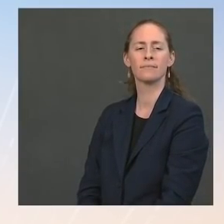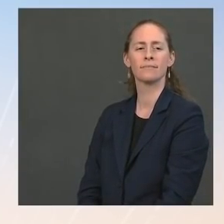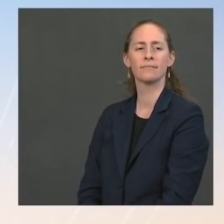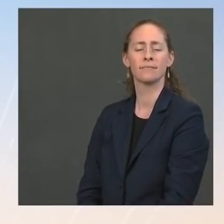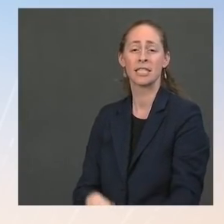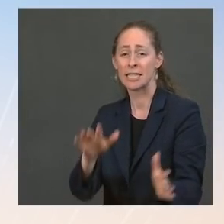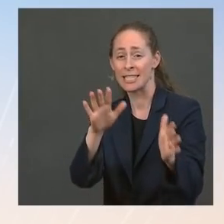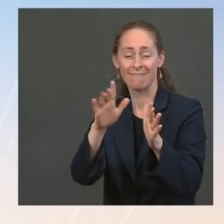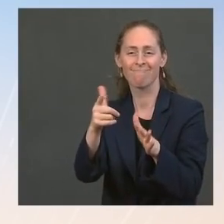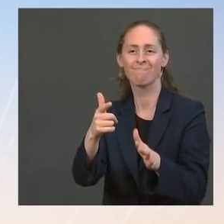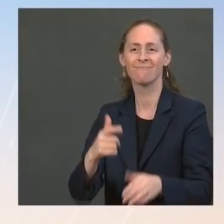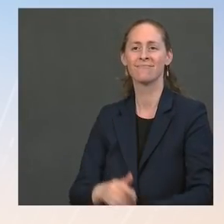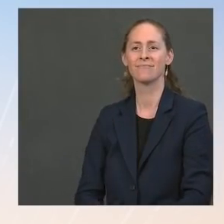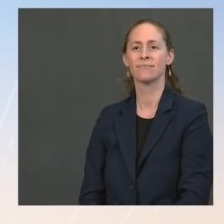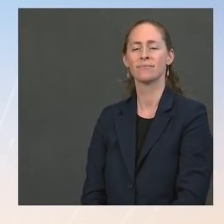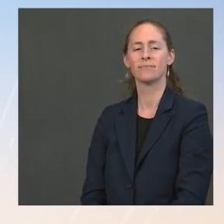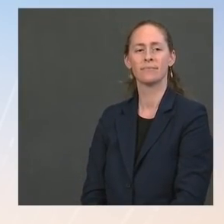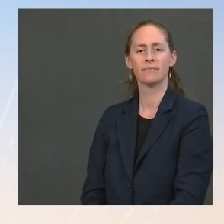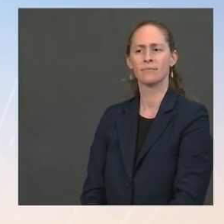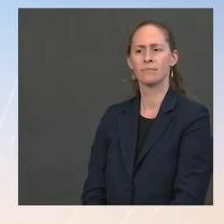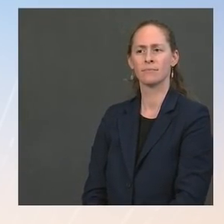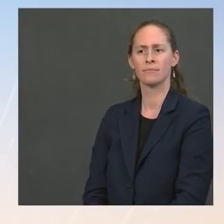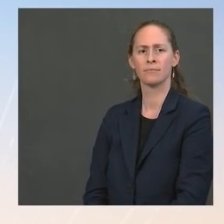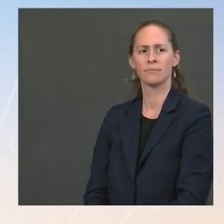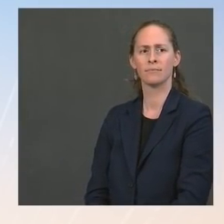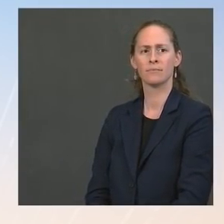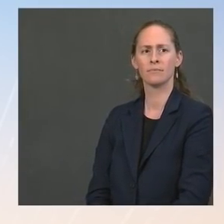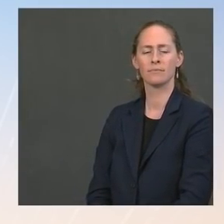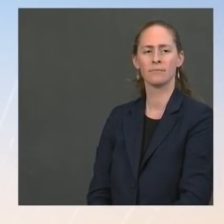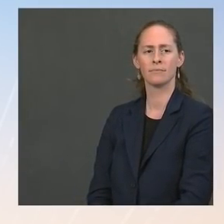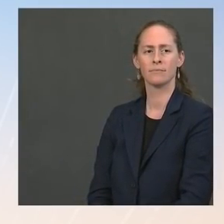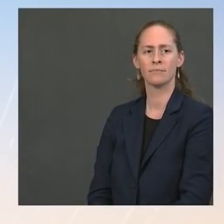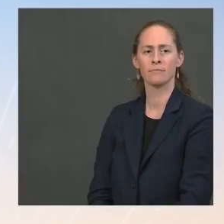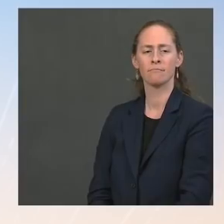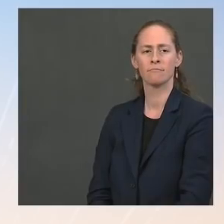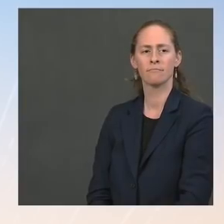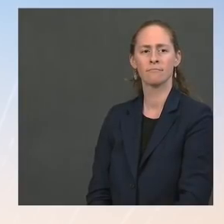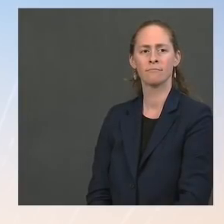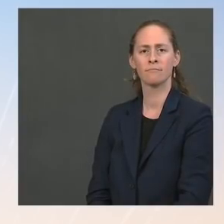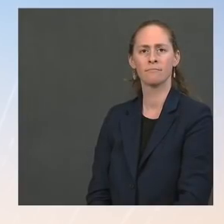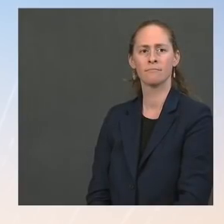The Press: China again sent warplanes flying over Taiwan. What is the White House's interpretation of what China is doing?